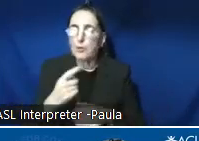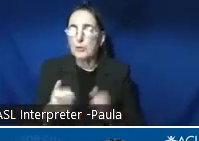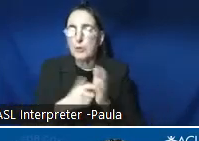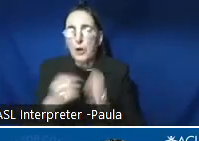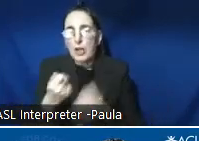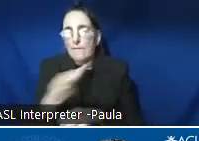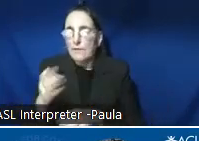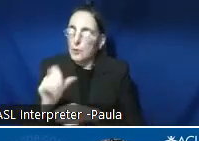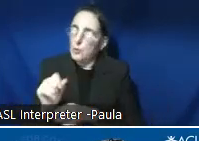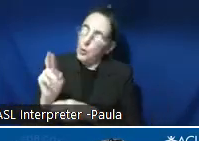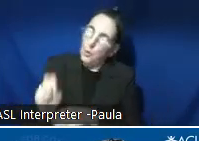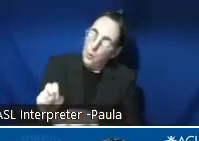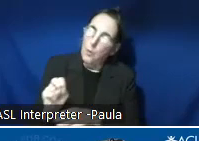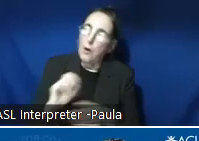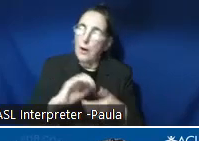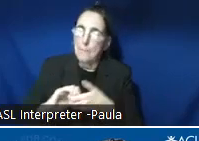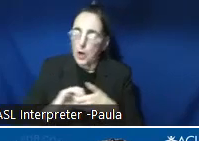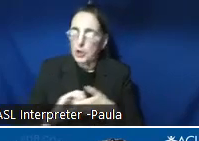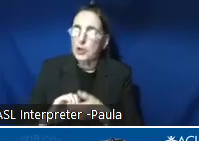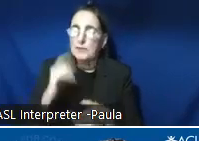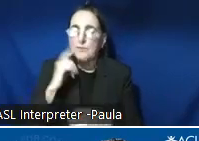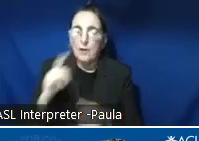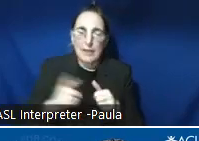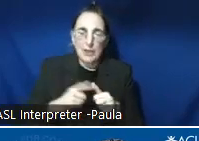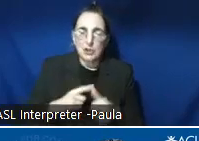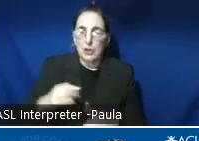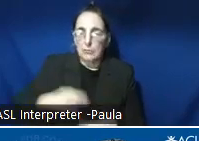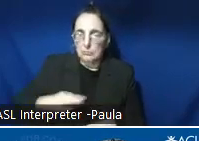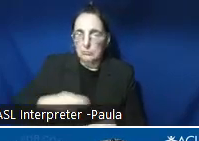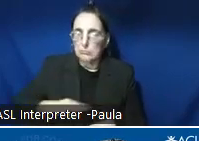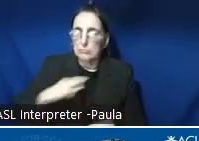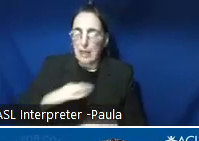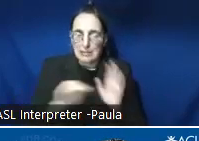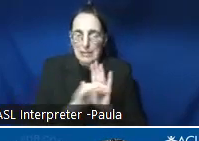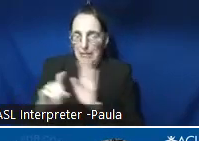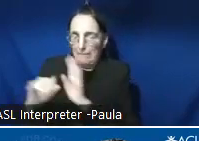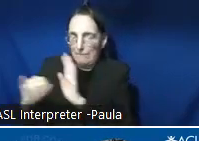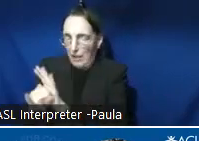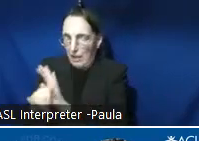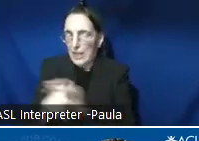application. Each state will identify a team comprised of representatives from each of the sectors mentioned with a